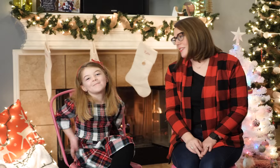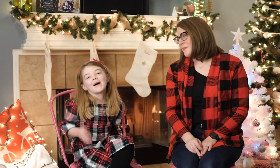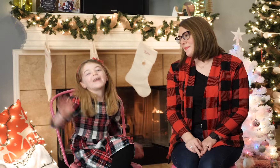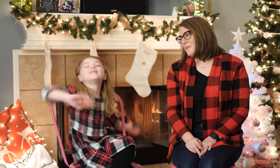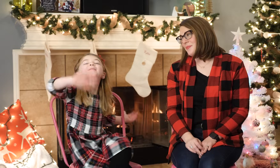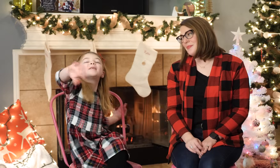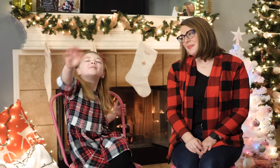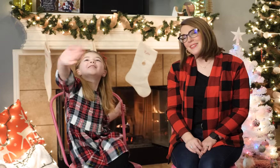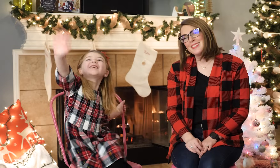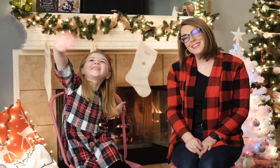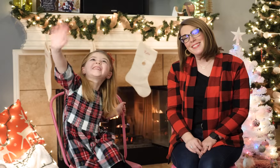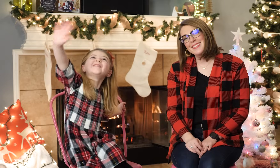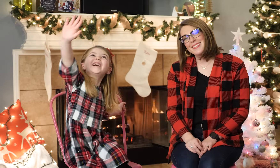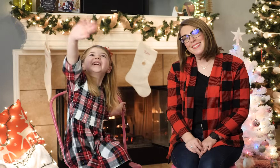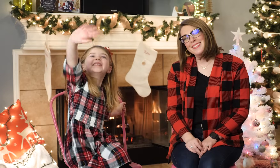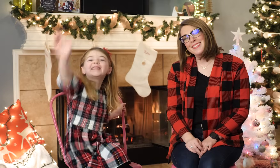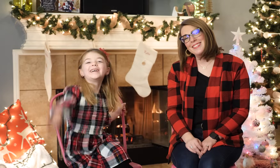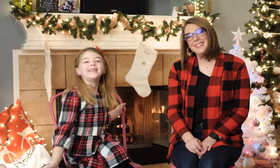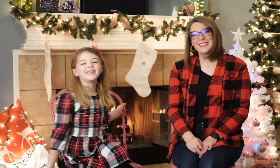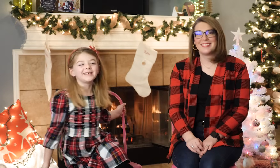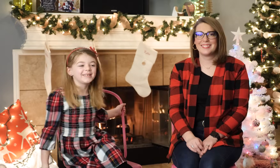Bye everybody, Merry Christmas.